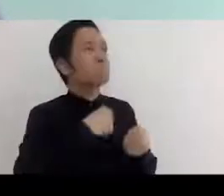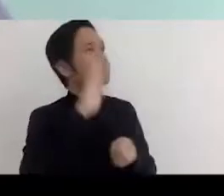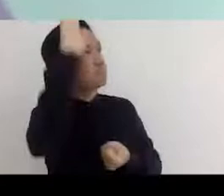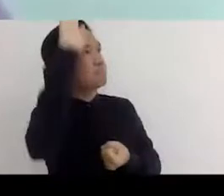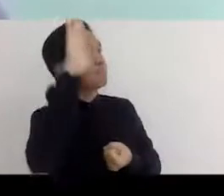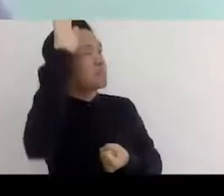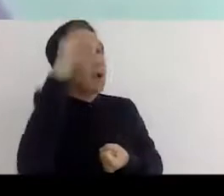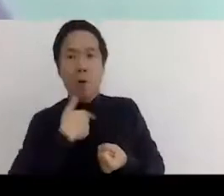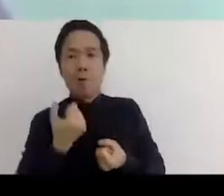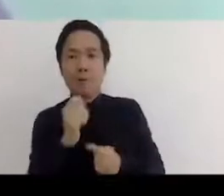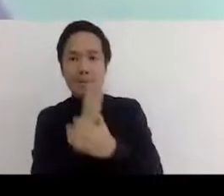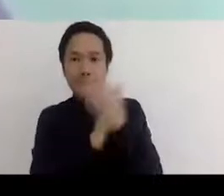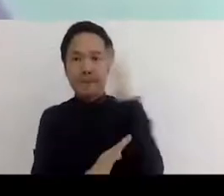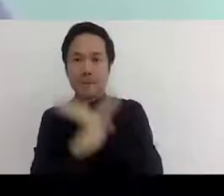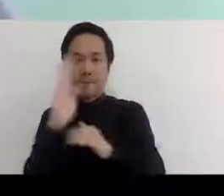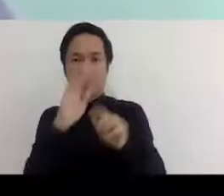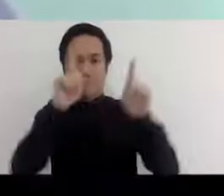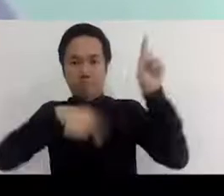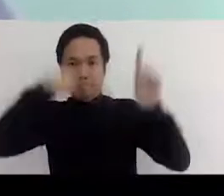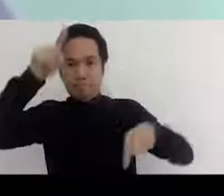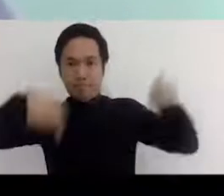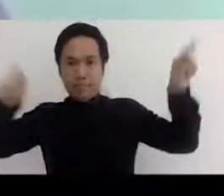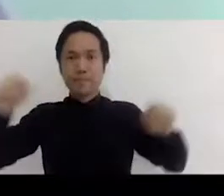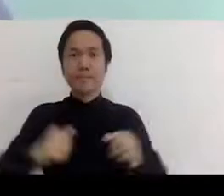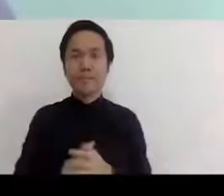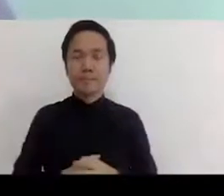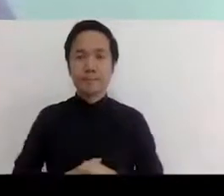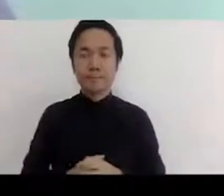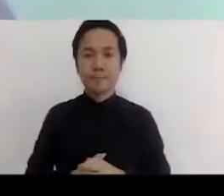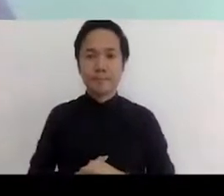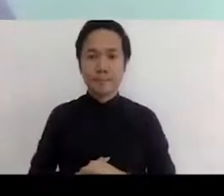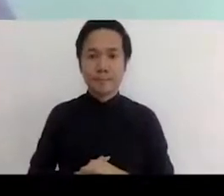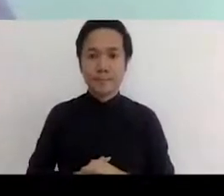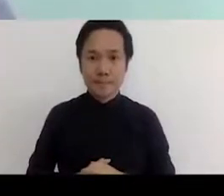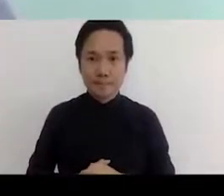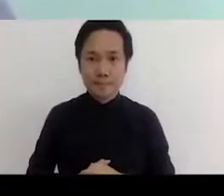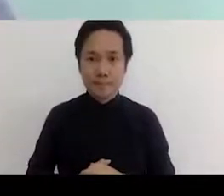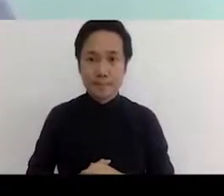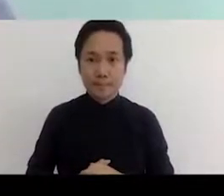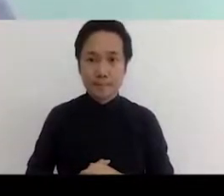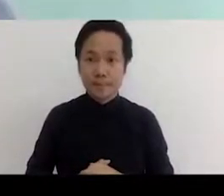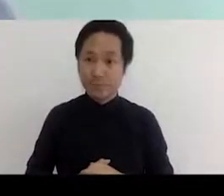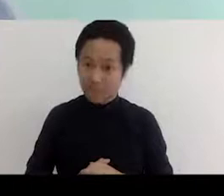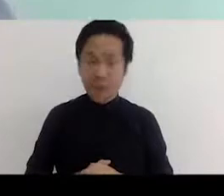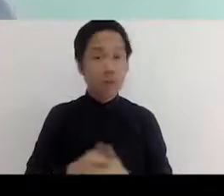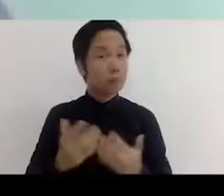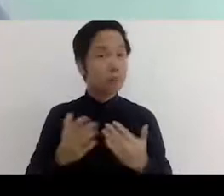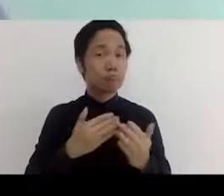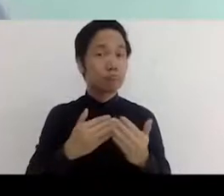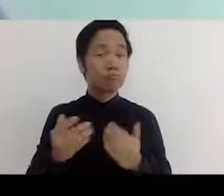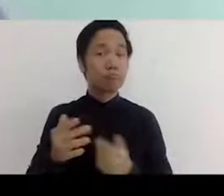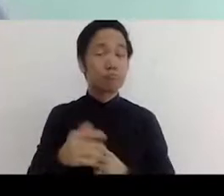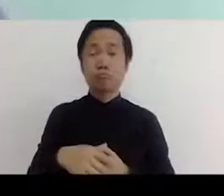so all of these groups were being able to be connected with the local government initiatives